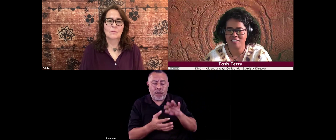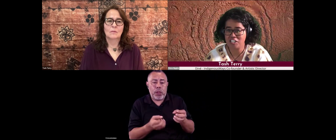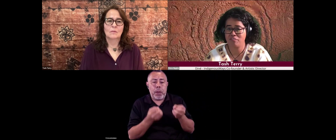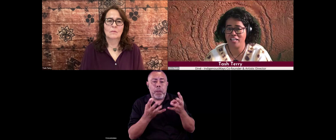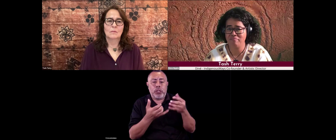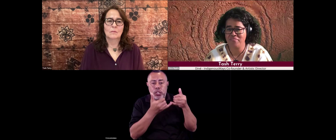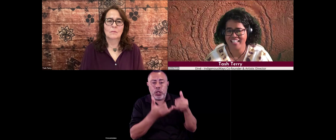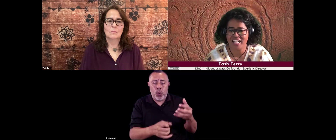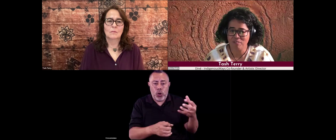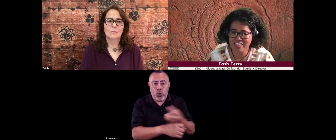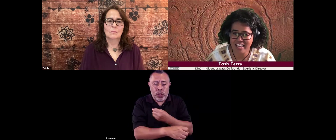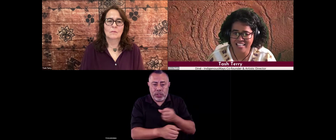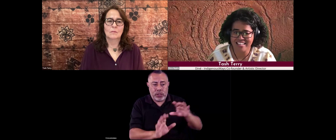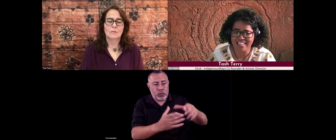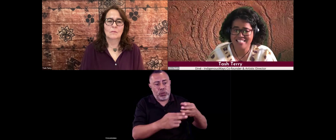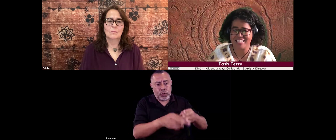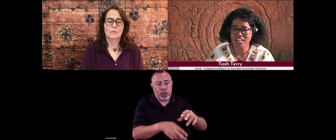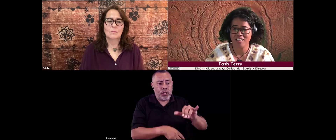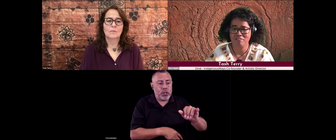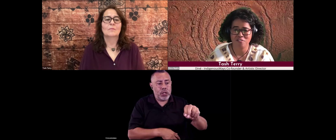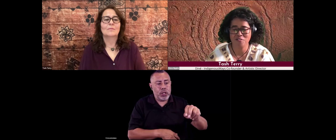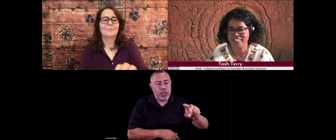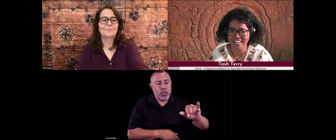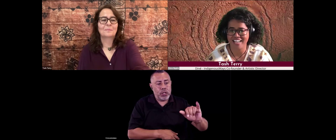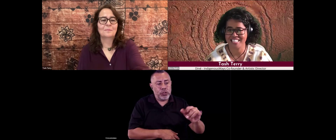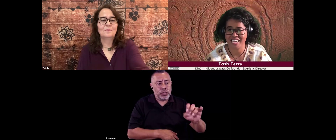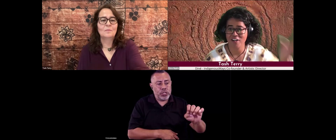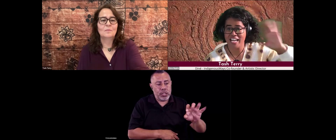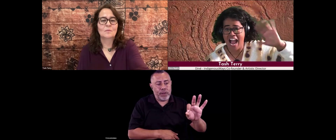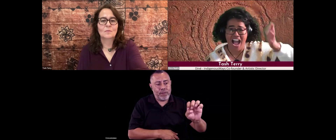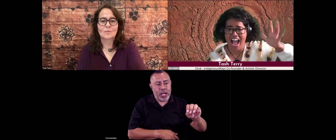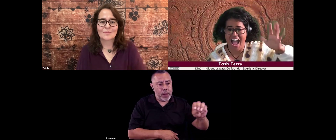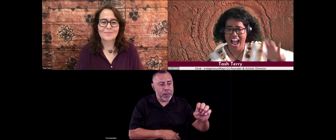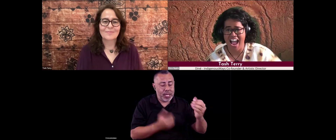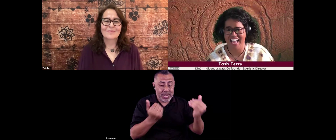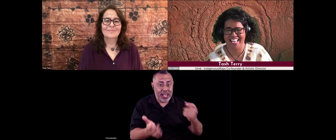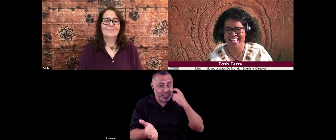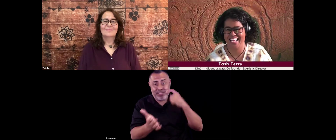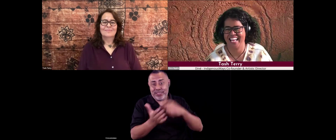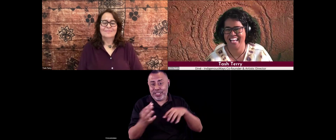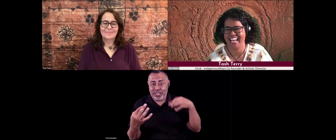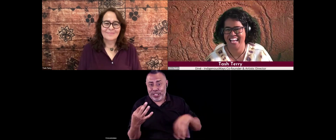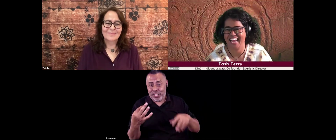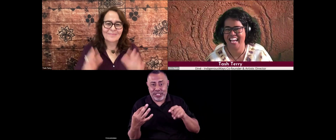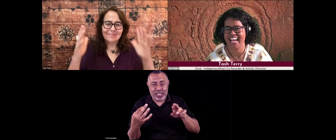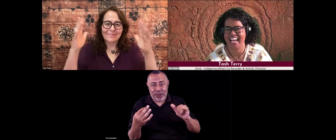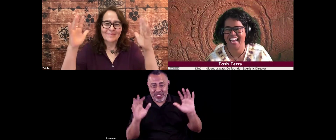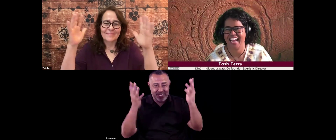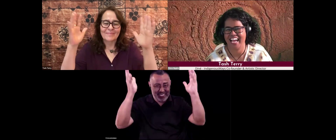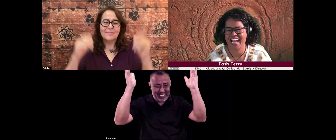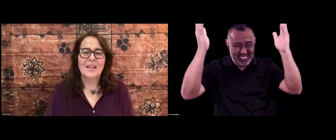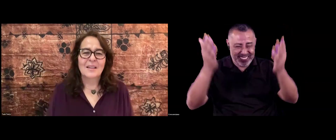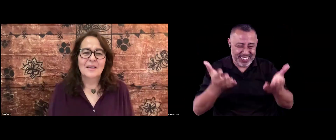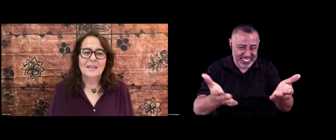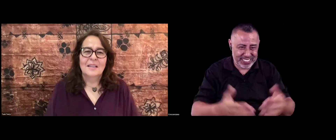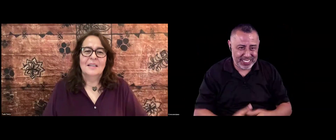And with that, let's give it up for Tash Terry